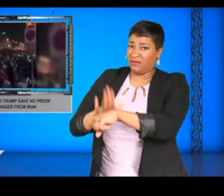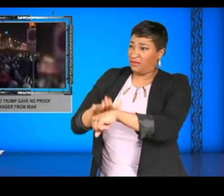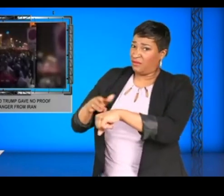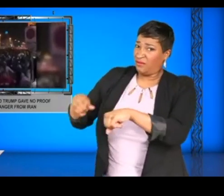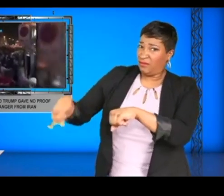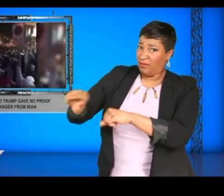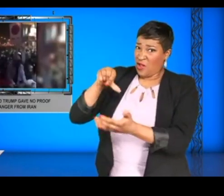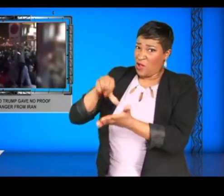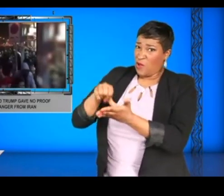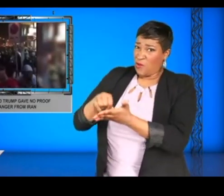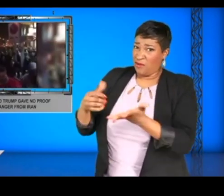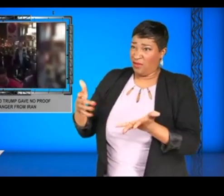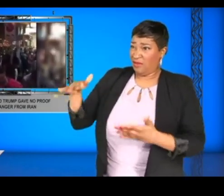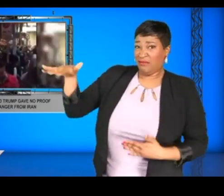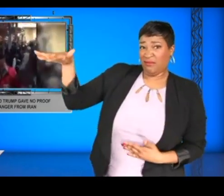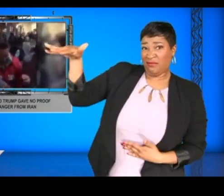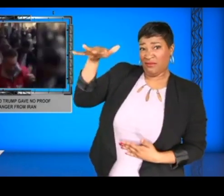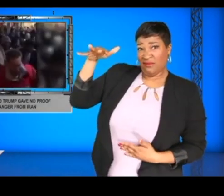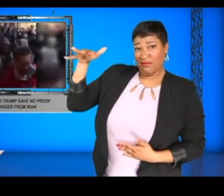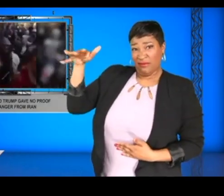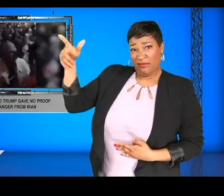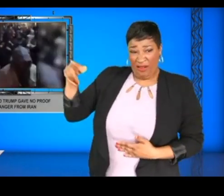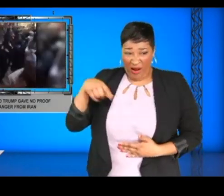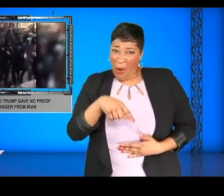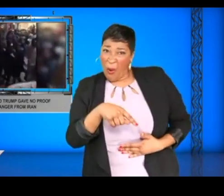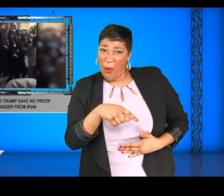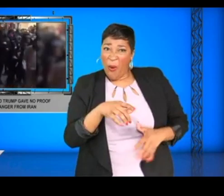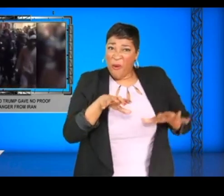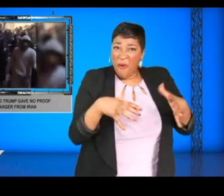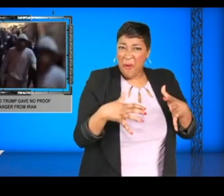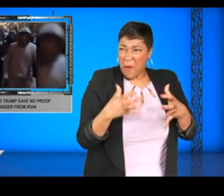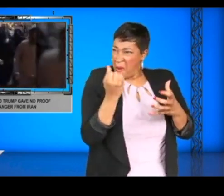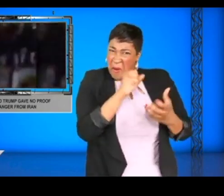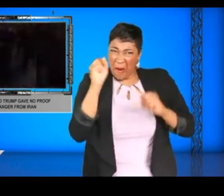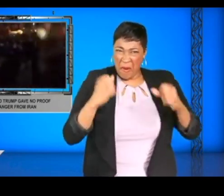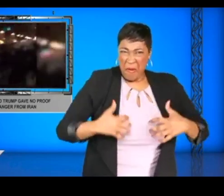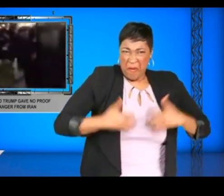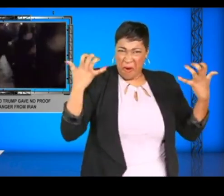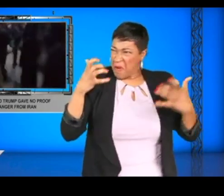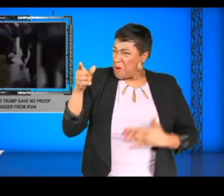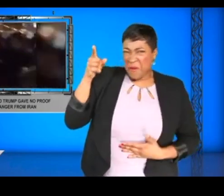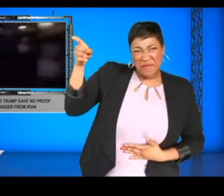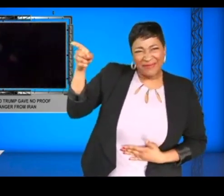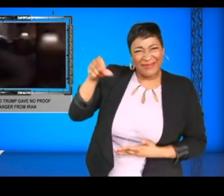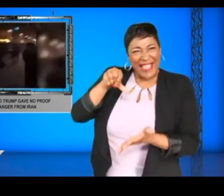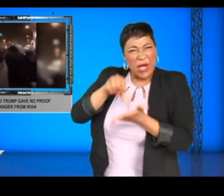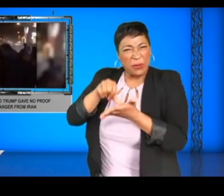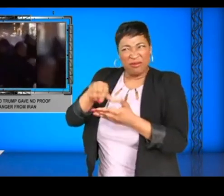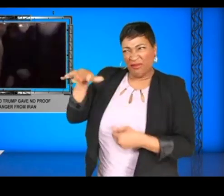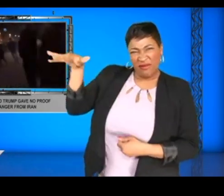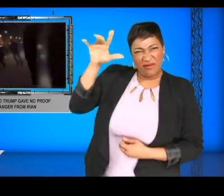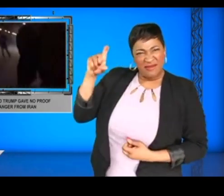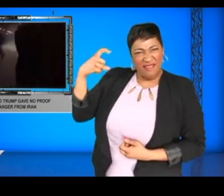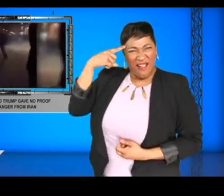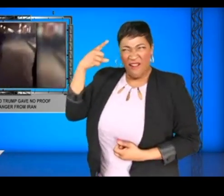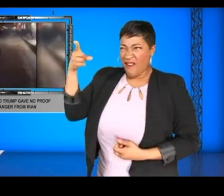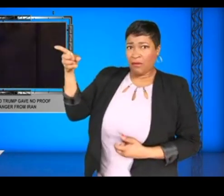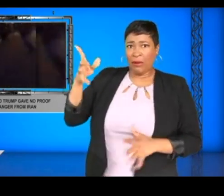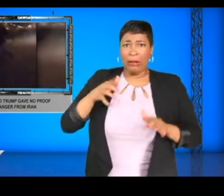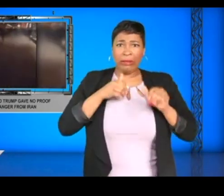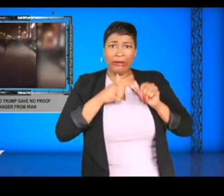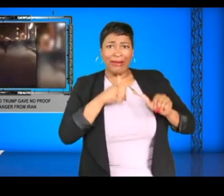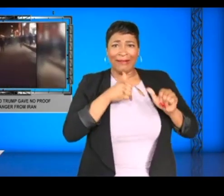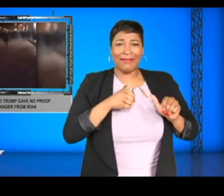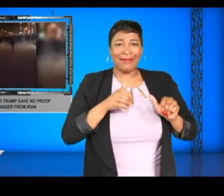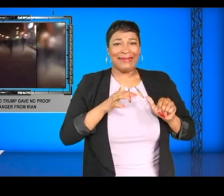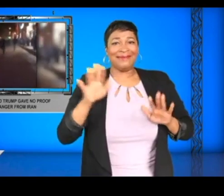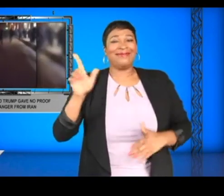On Sunday Trump tweeted a warning to Iran, telling leaders there not to kill the protesters